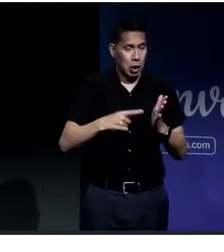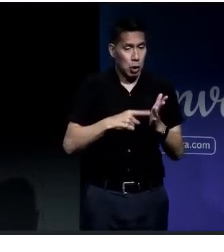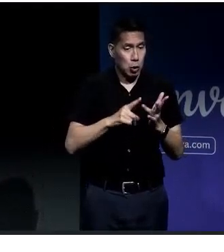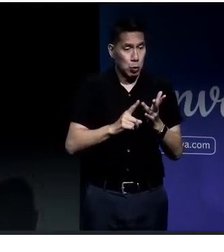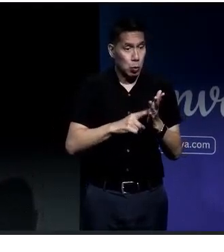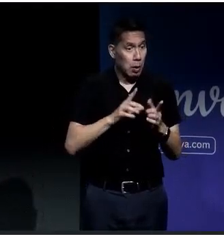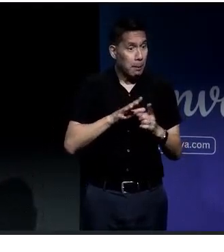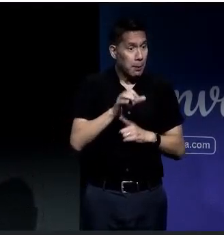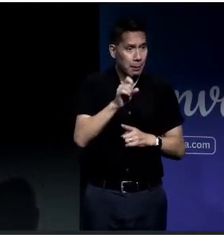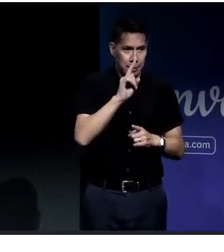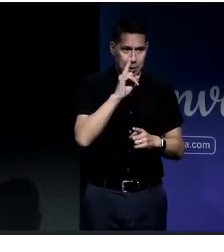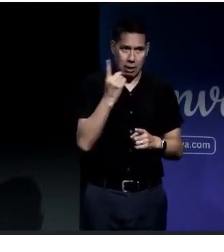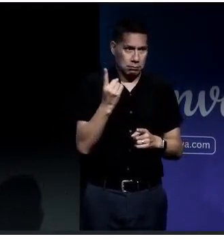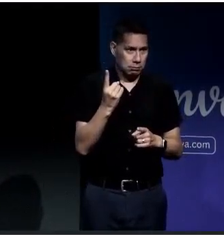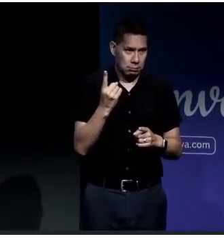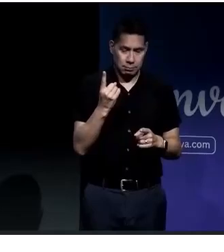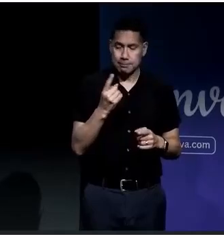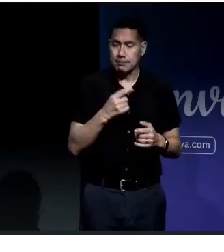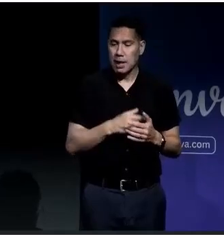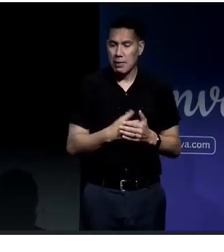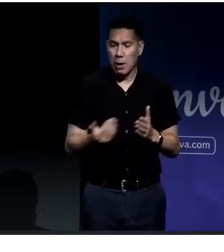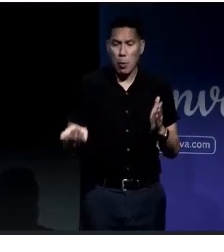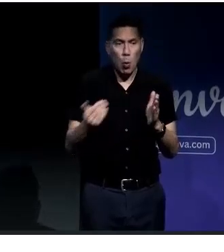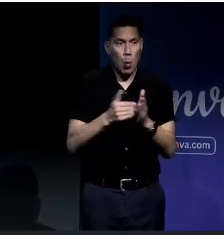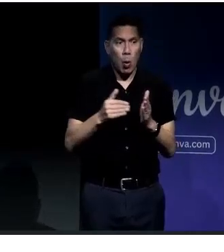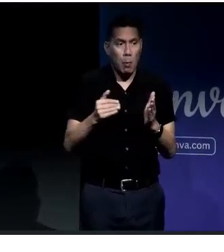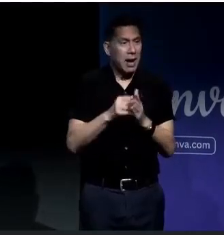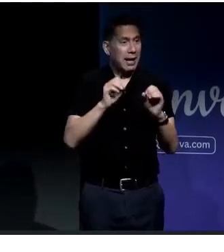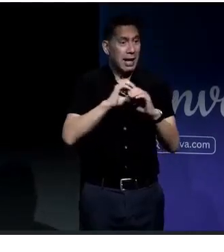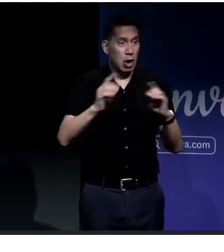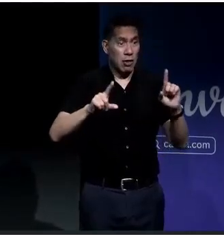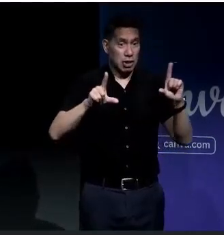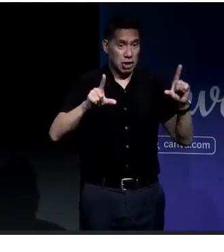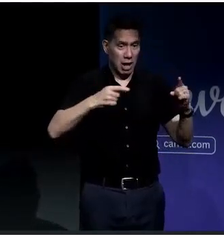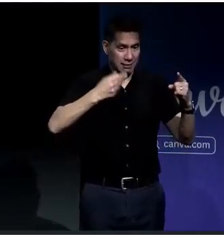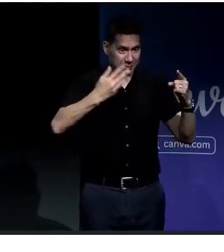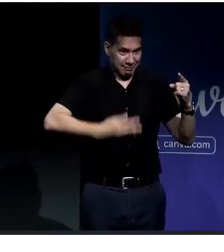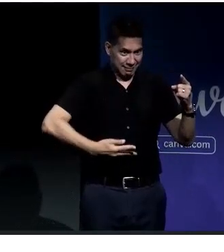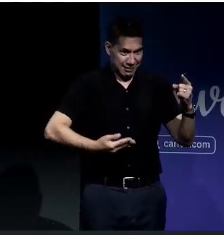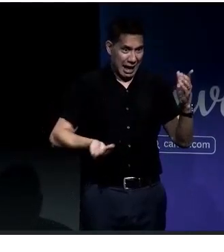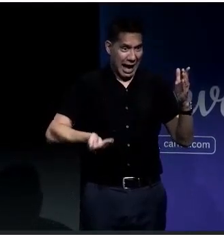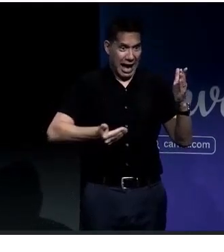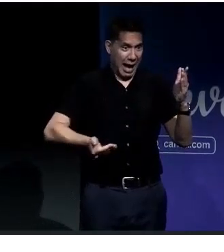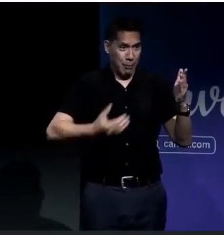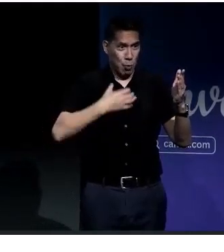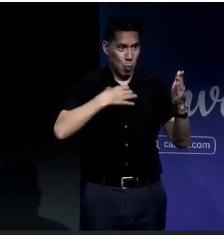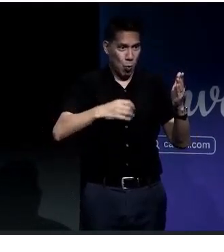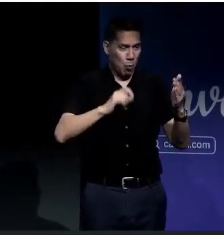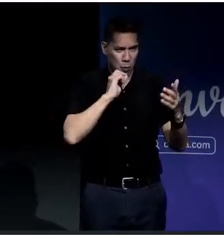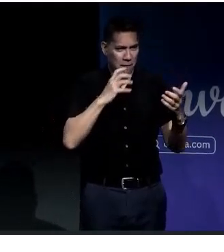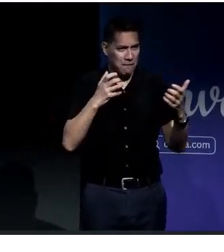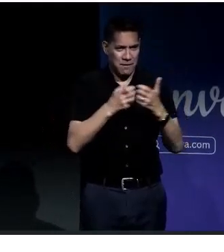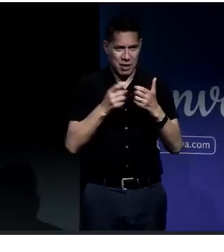And there's actually more, but clearly they wouldn't fit on this slide, so I didn't include them, but there's heaps more as well that automated tools won't find.